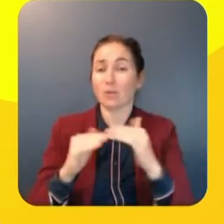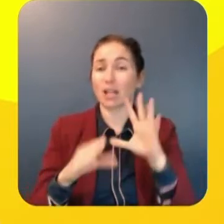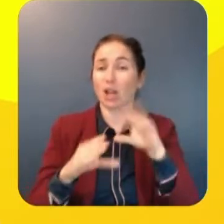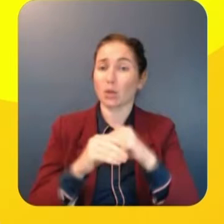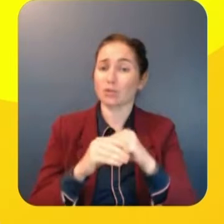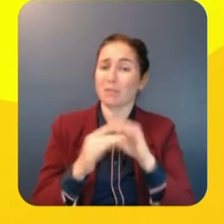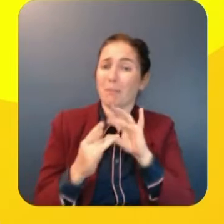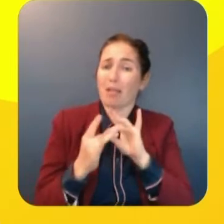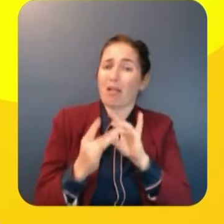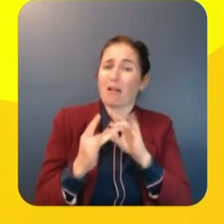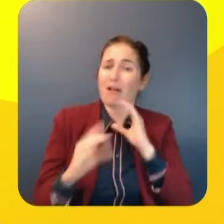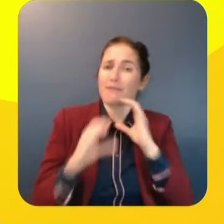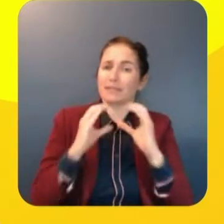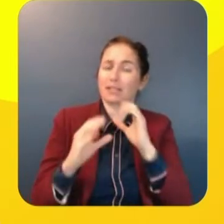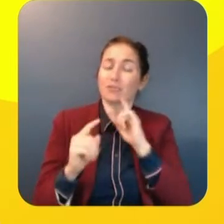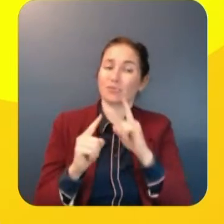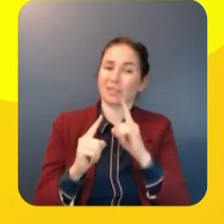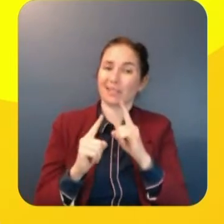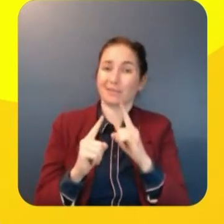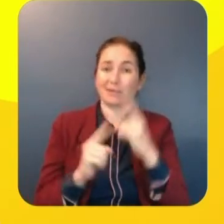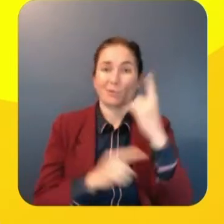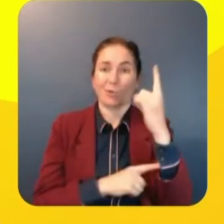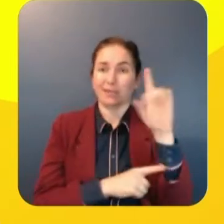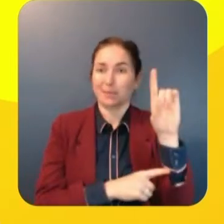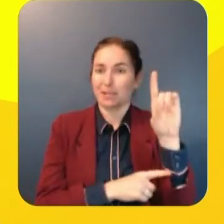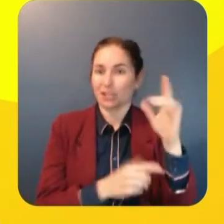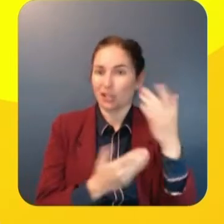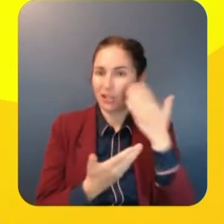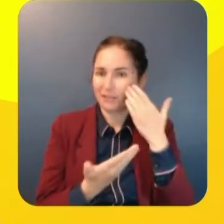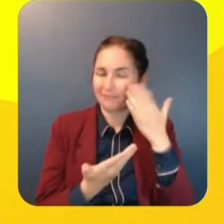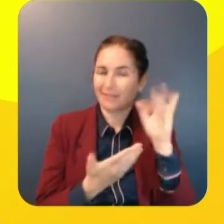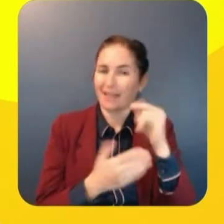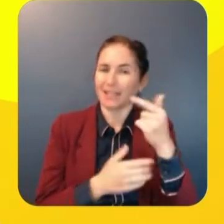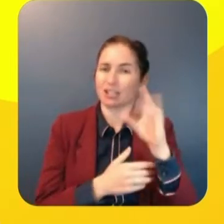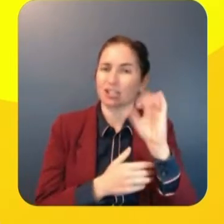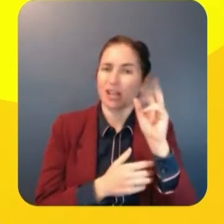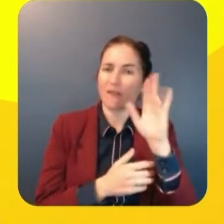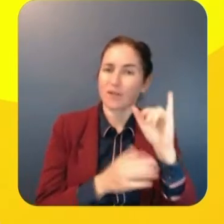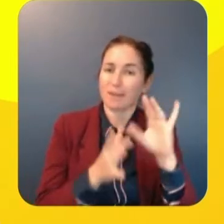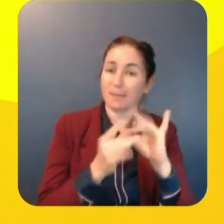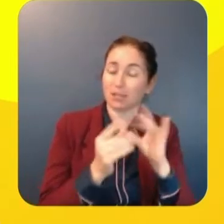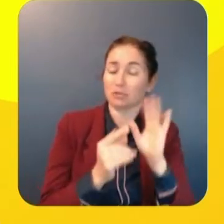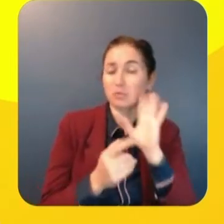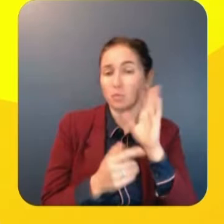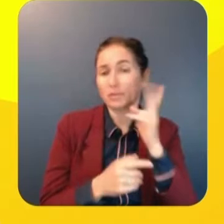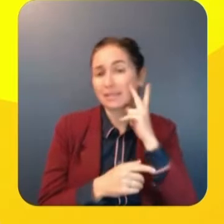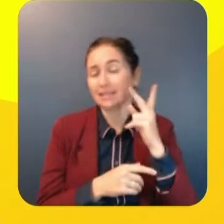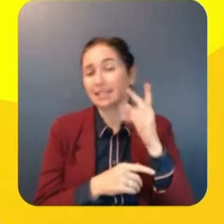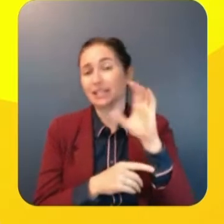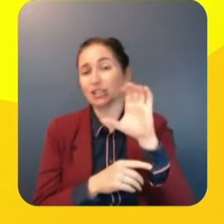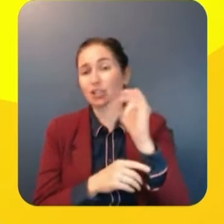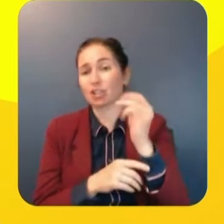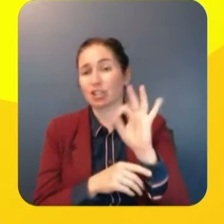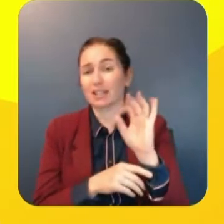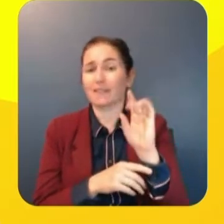have been largely one dimensional. So, like Geoffrey said, you'll often find Chief diversity officer sitting within HR.